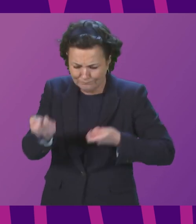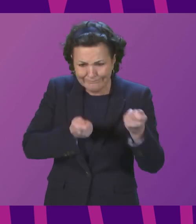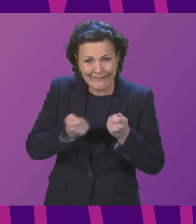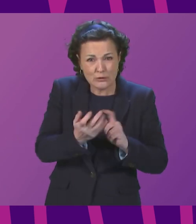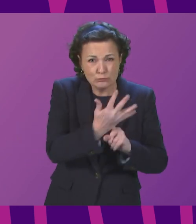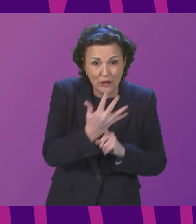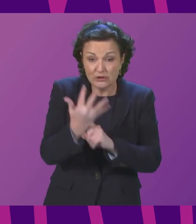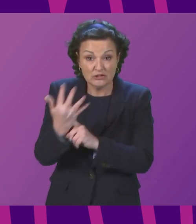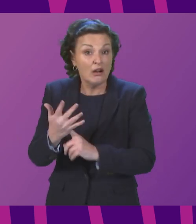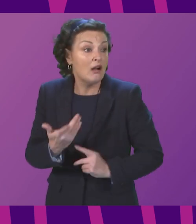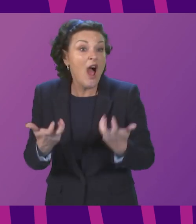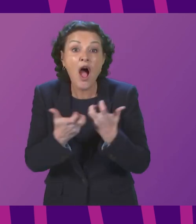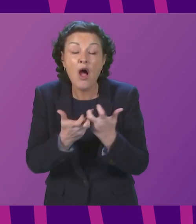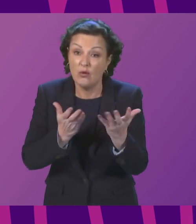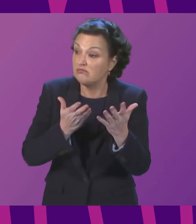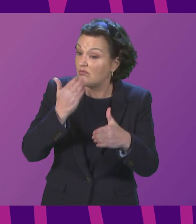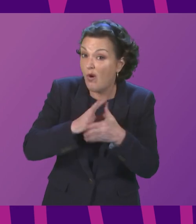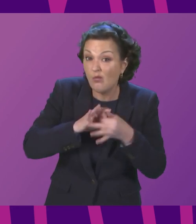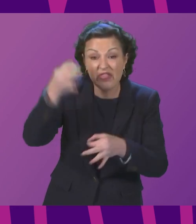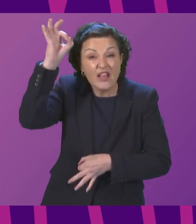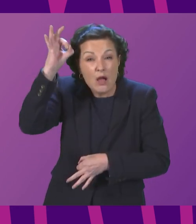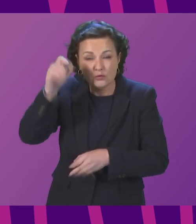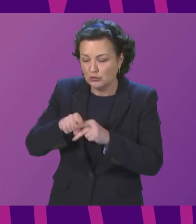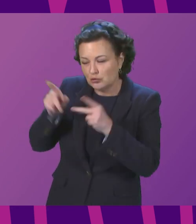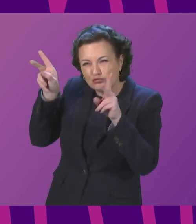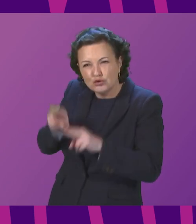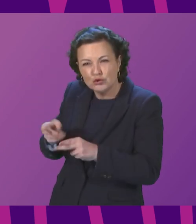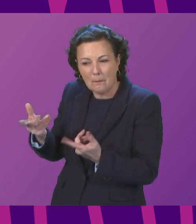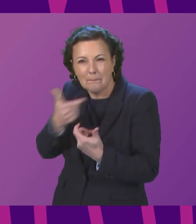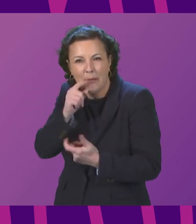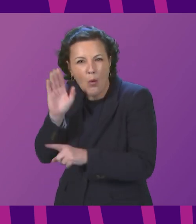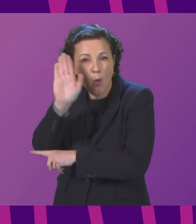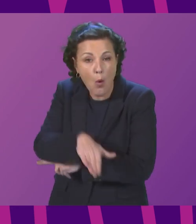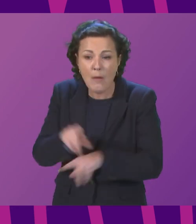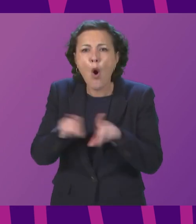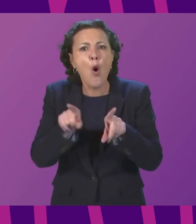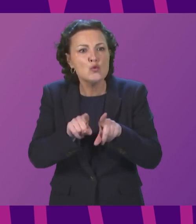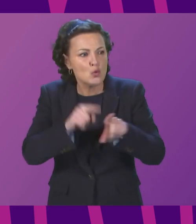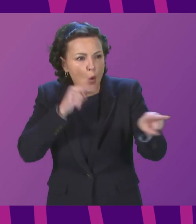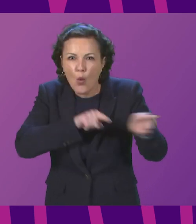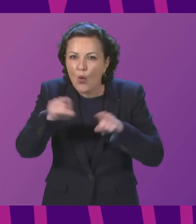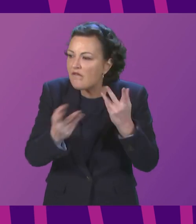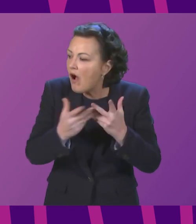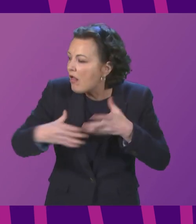with councils to reduce delayed discharge and targeting additional capacity, where that